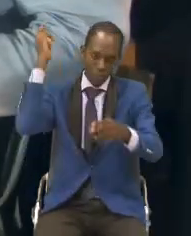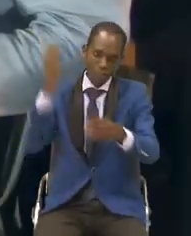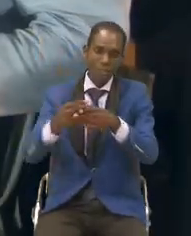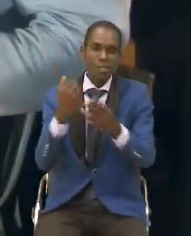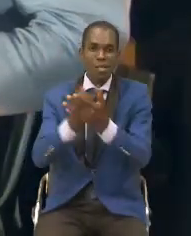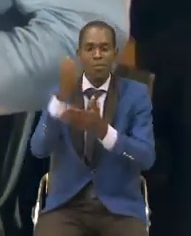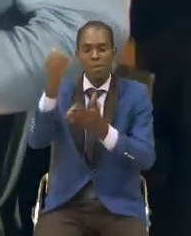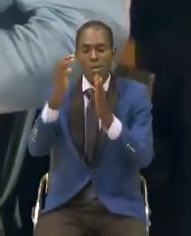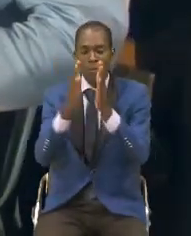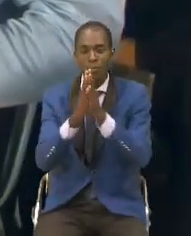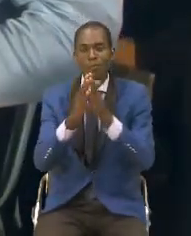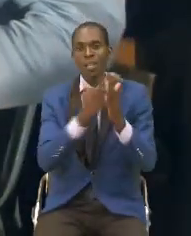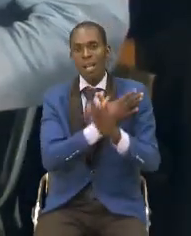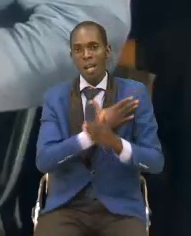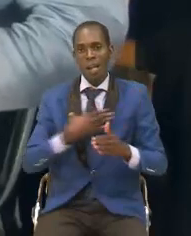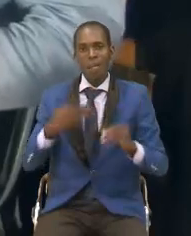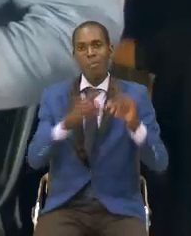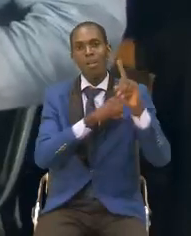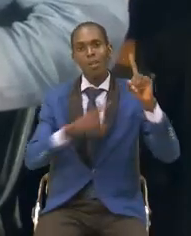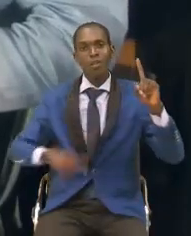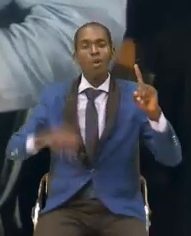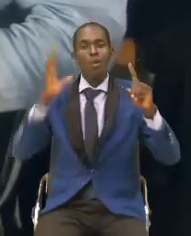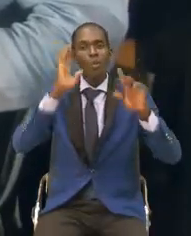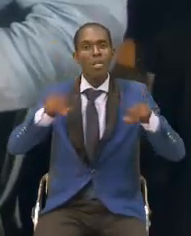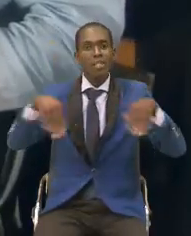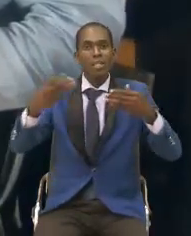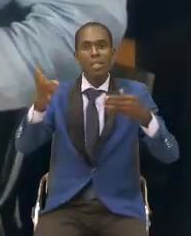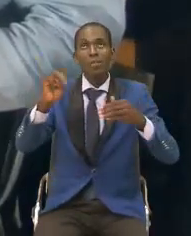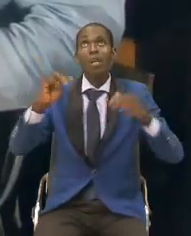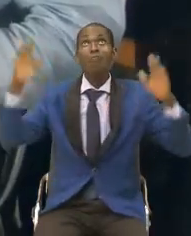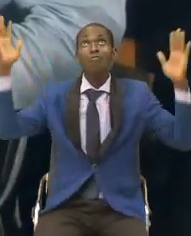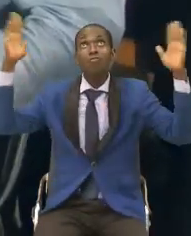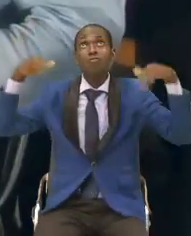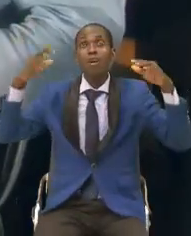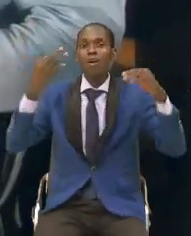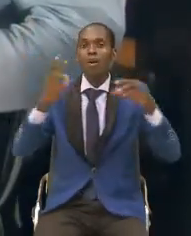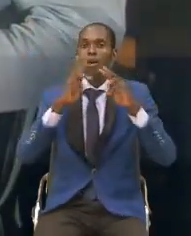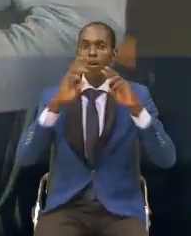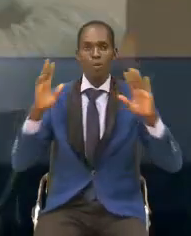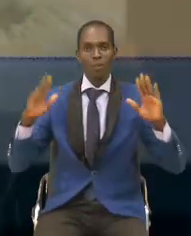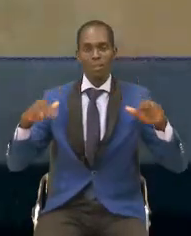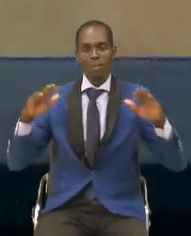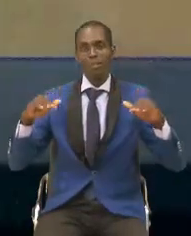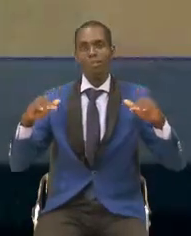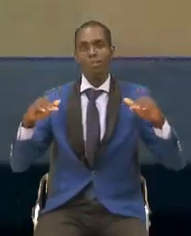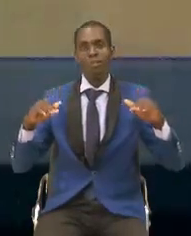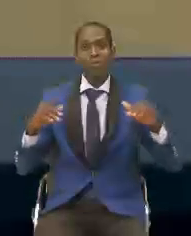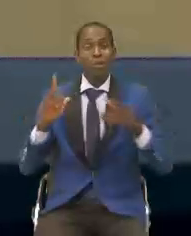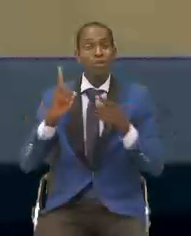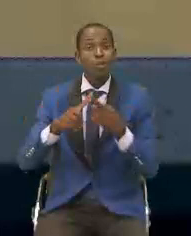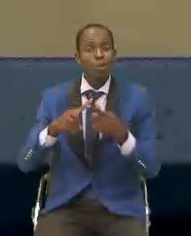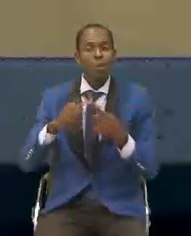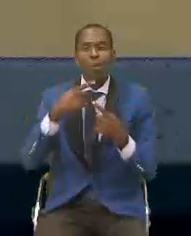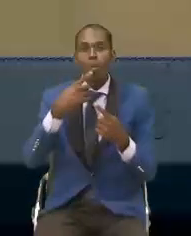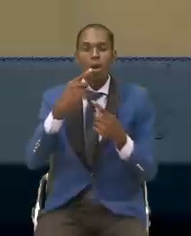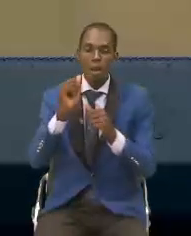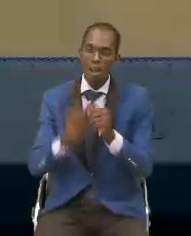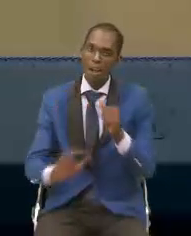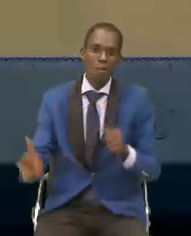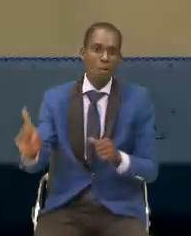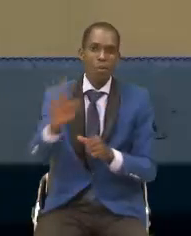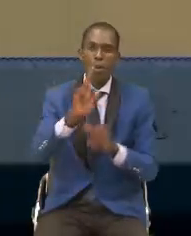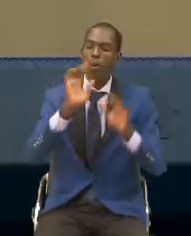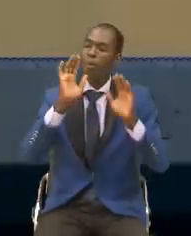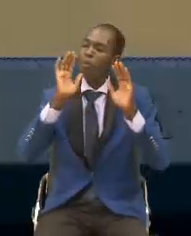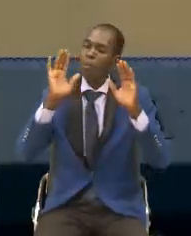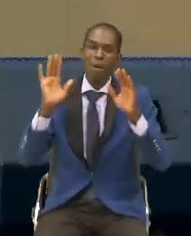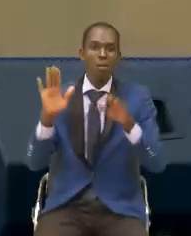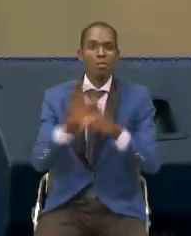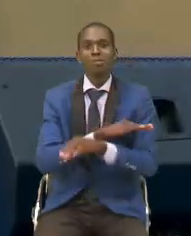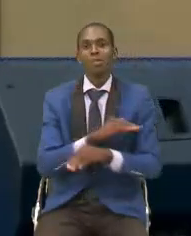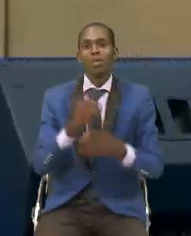outpouring in jesus name and the lord will give them showers of rain look at this to everyone